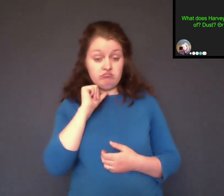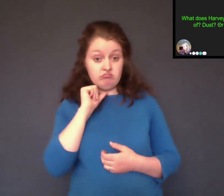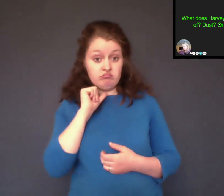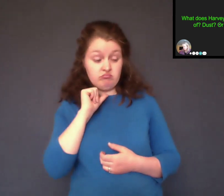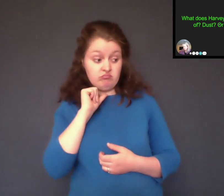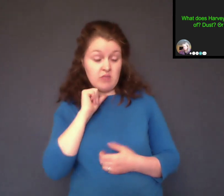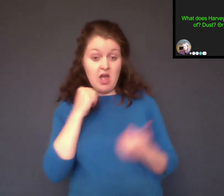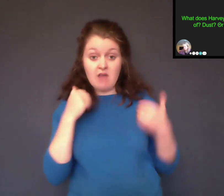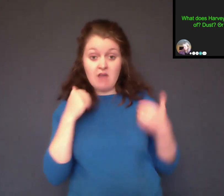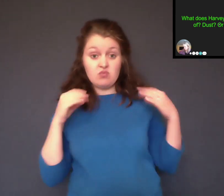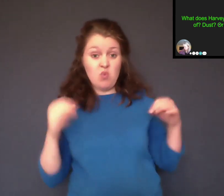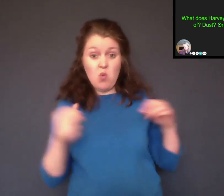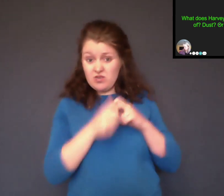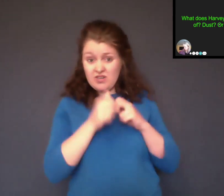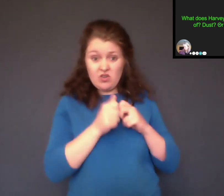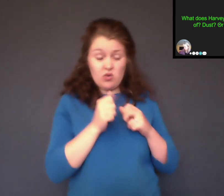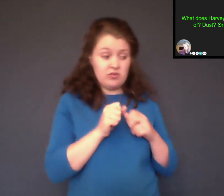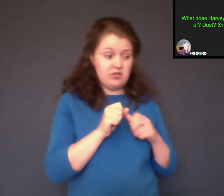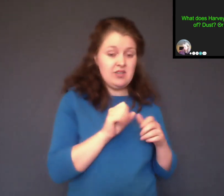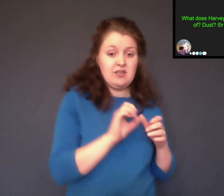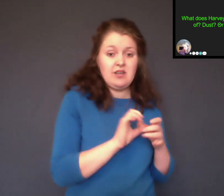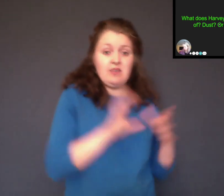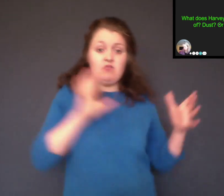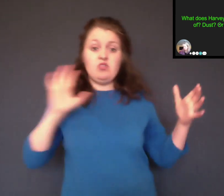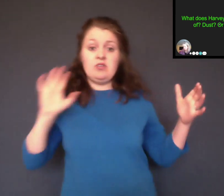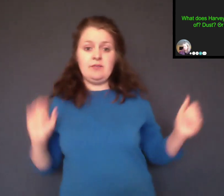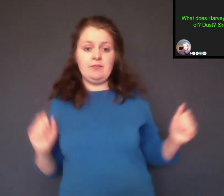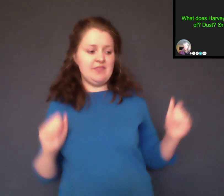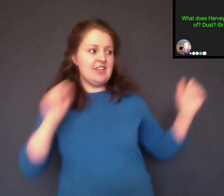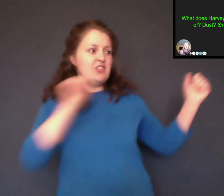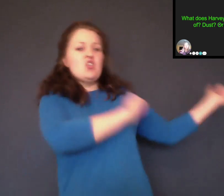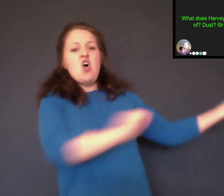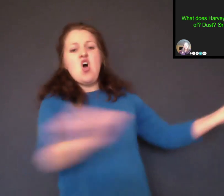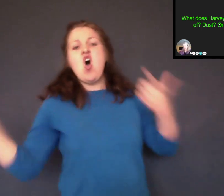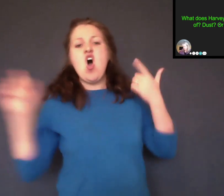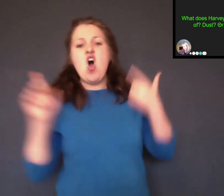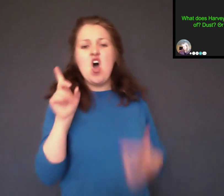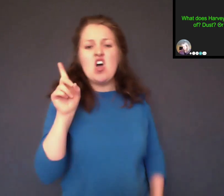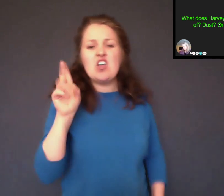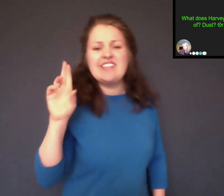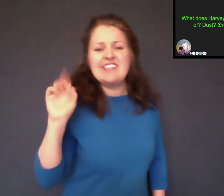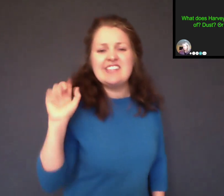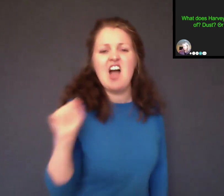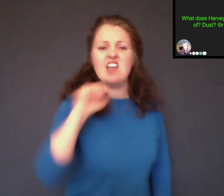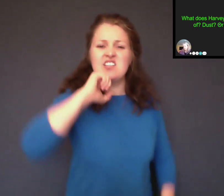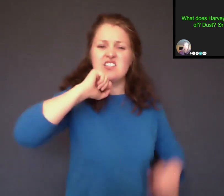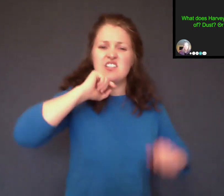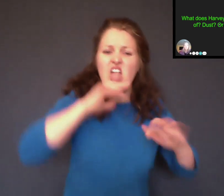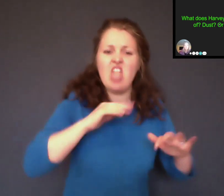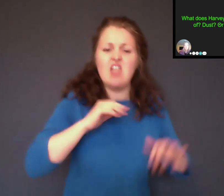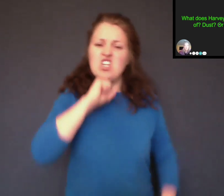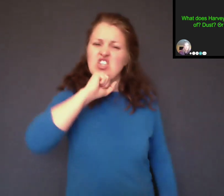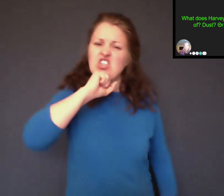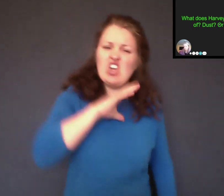harvey had no difficulty shaking himself free it's all dust he said dirt and dust and ashes